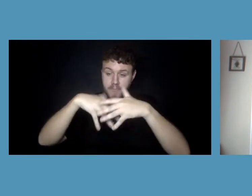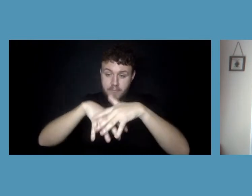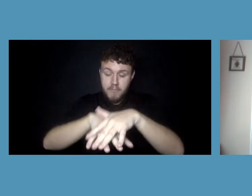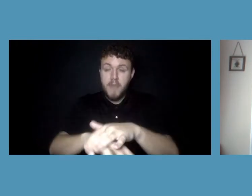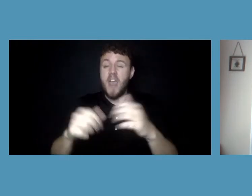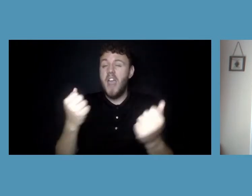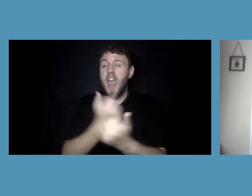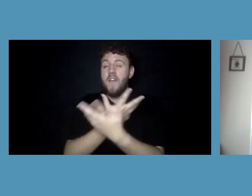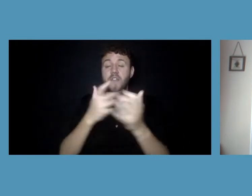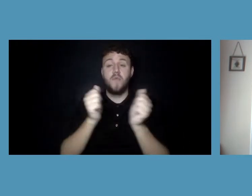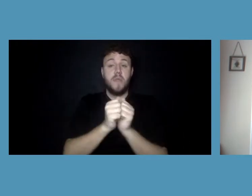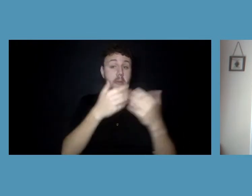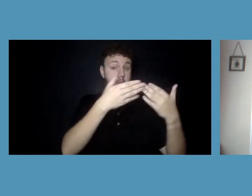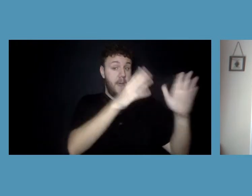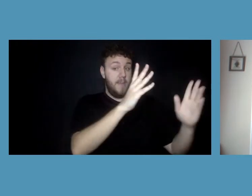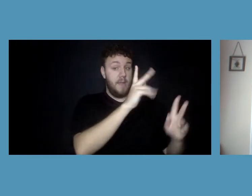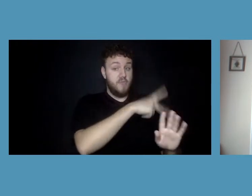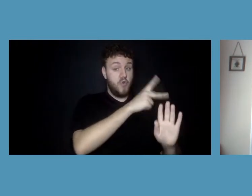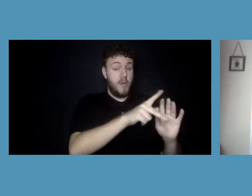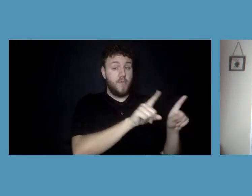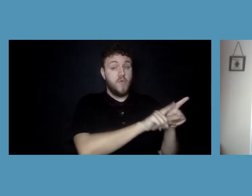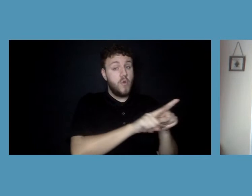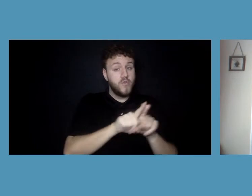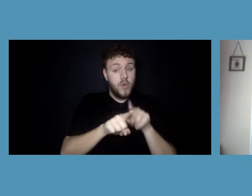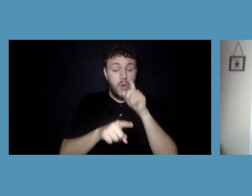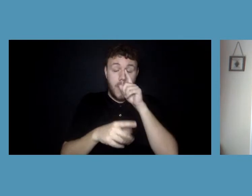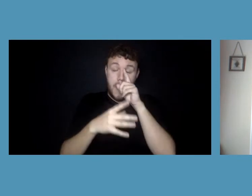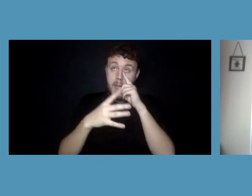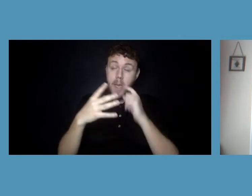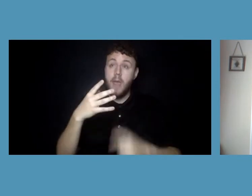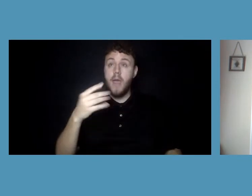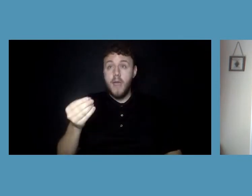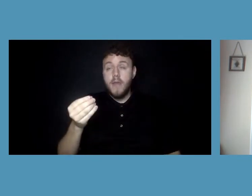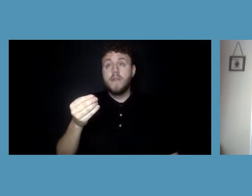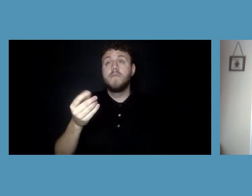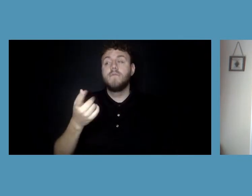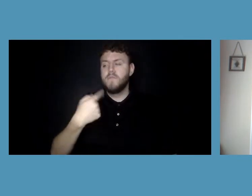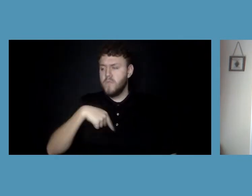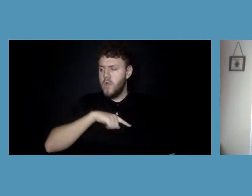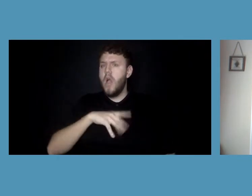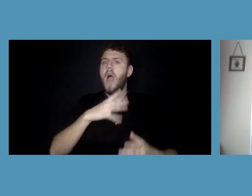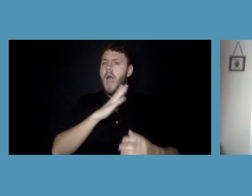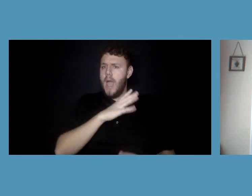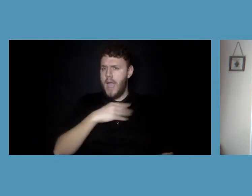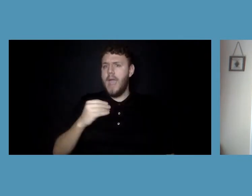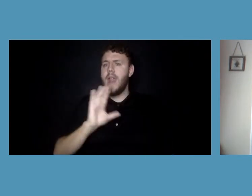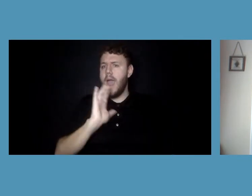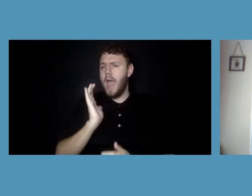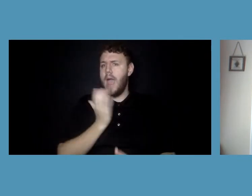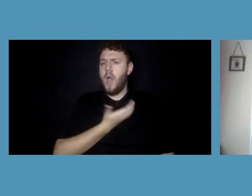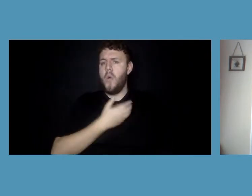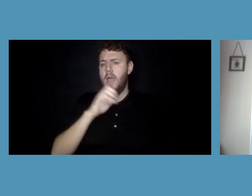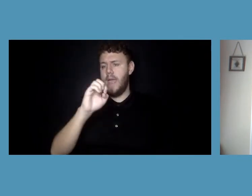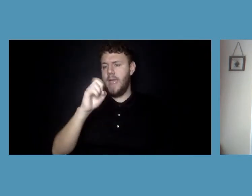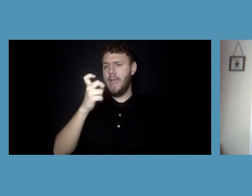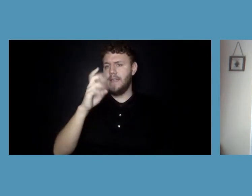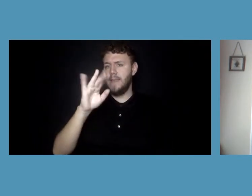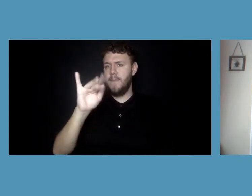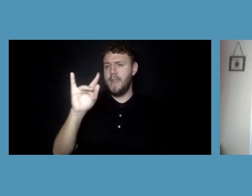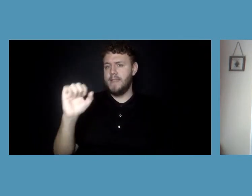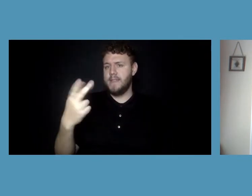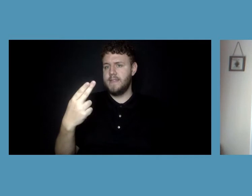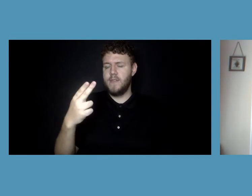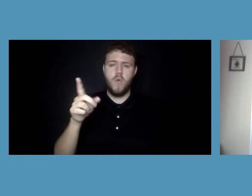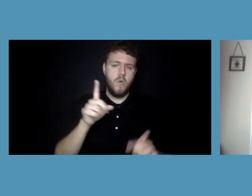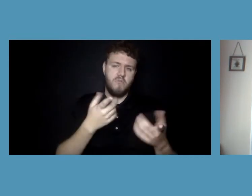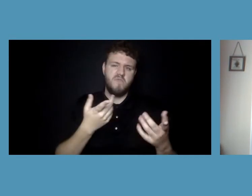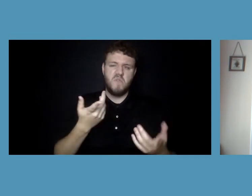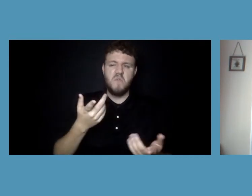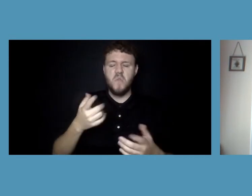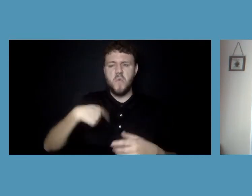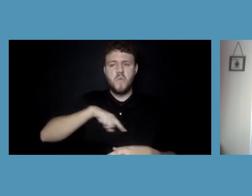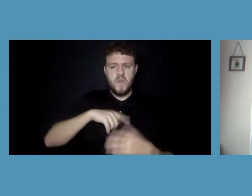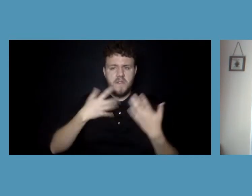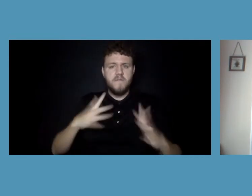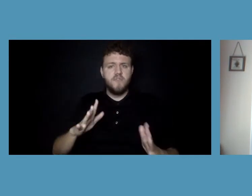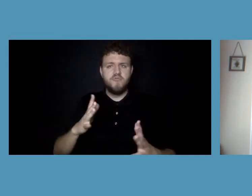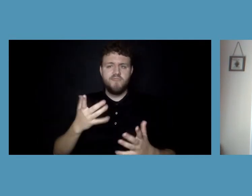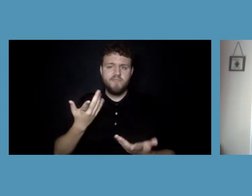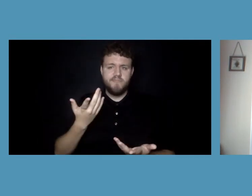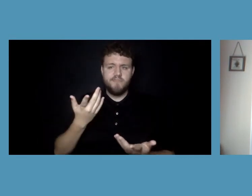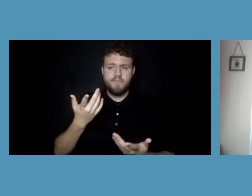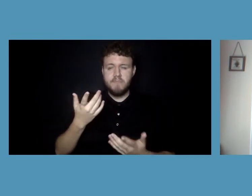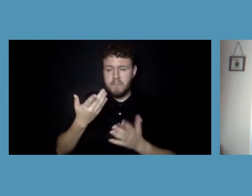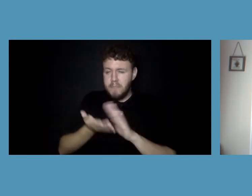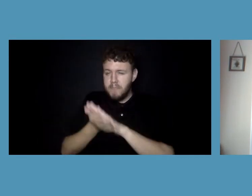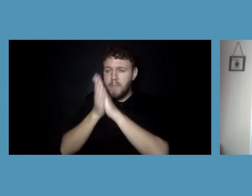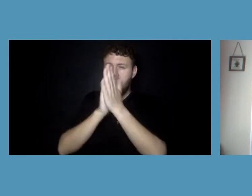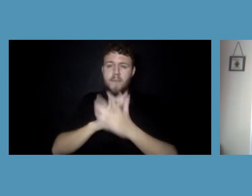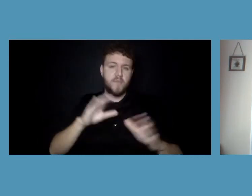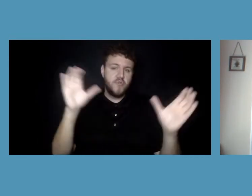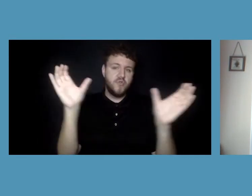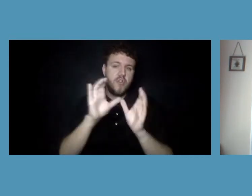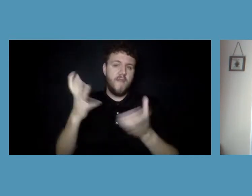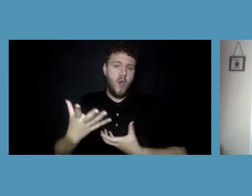public programs. As well as our exhibits. And so we then became a certified autism center